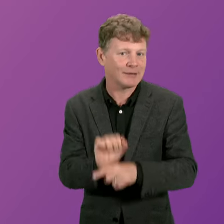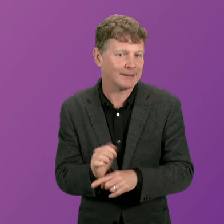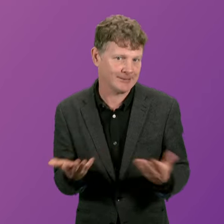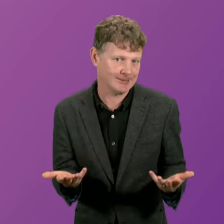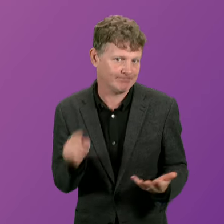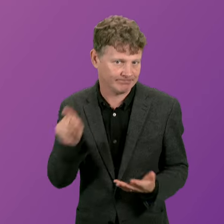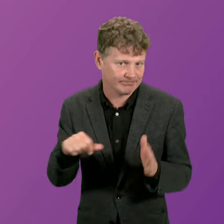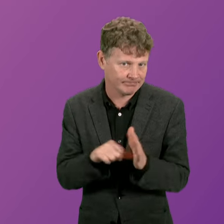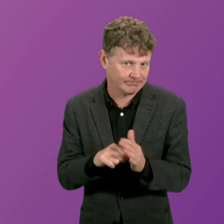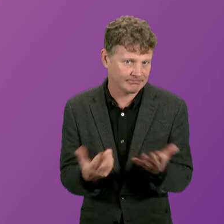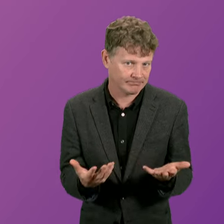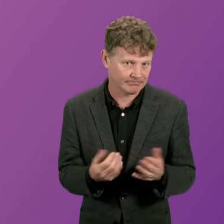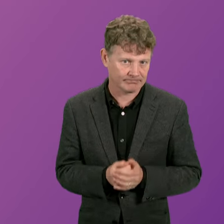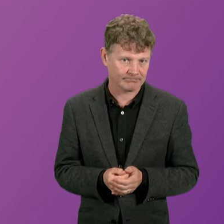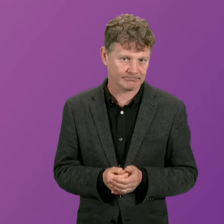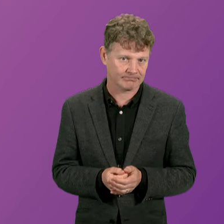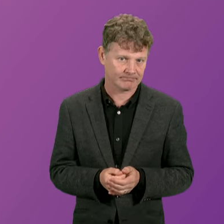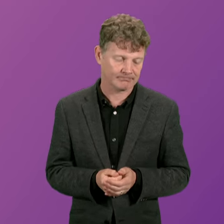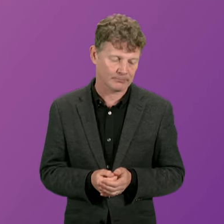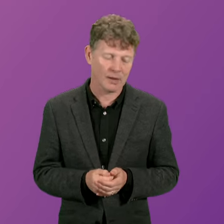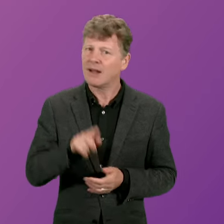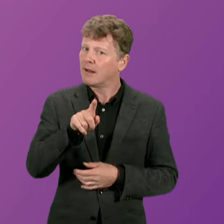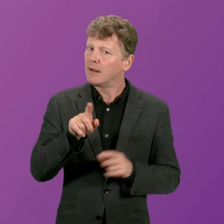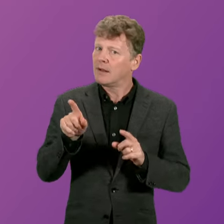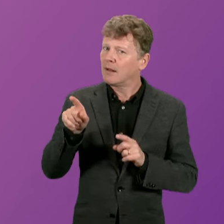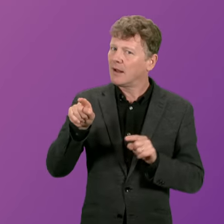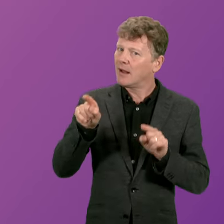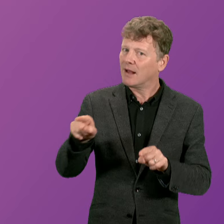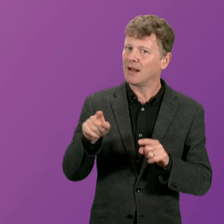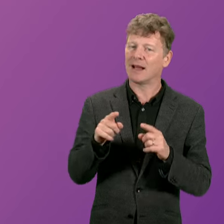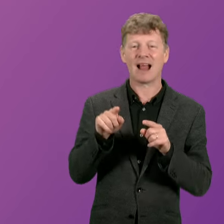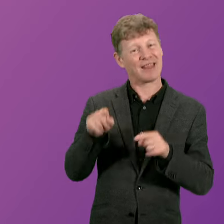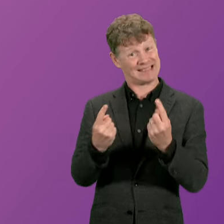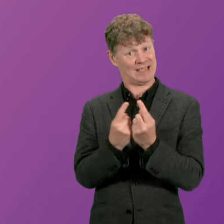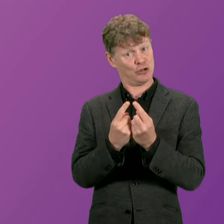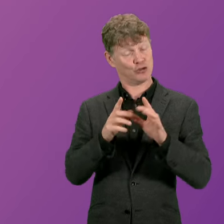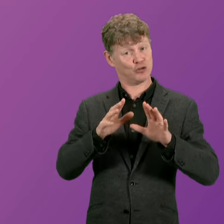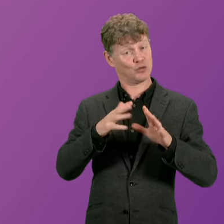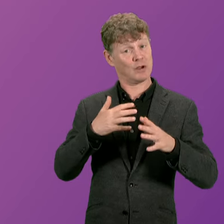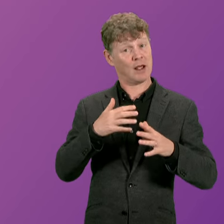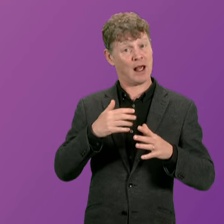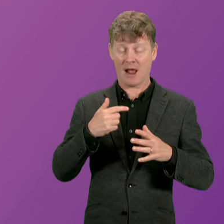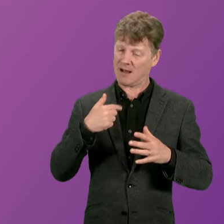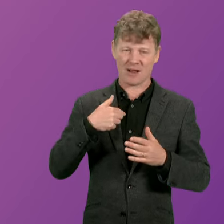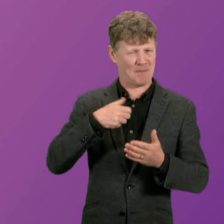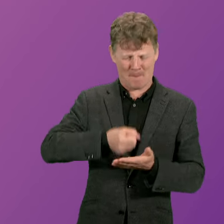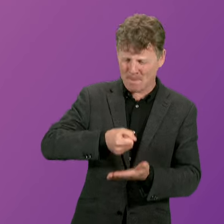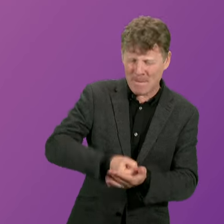I come at this issue using the fundamental Christian maxim of